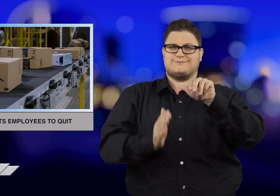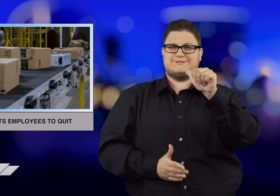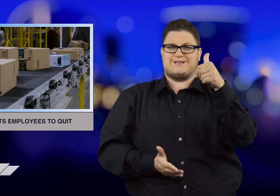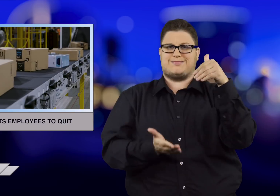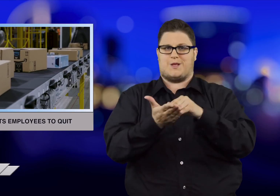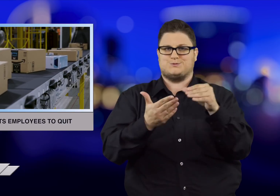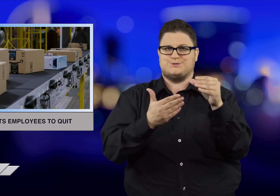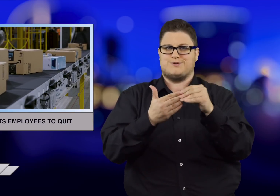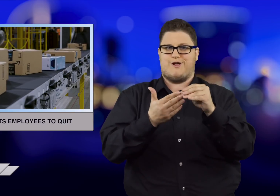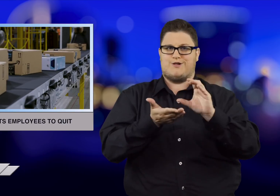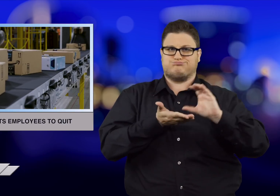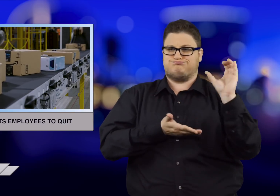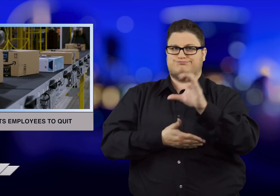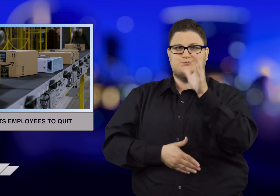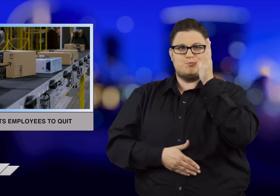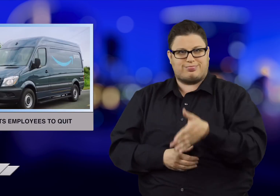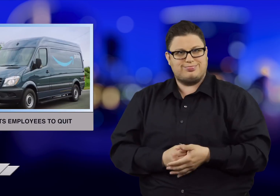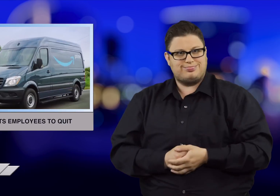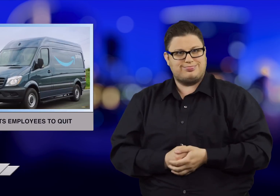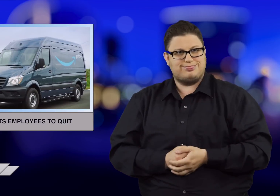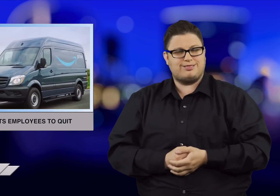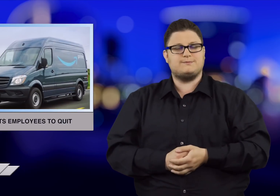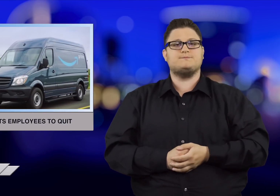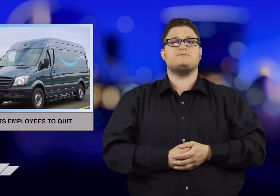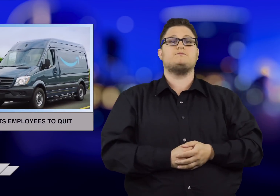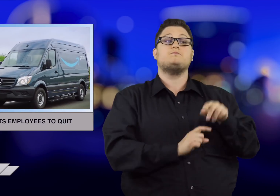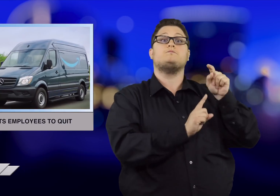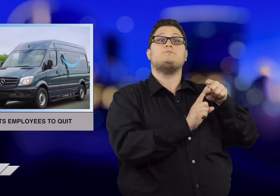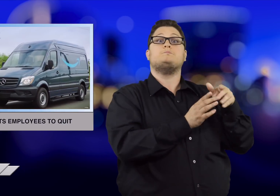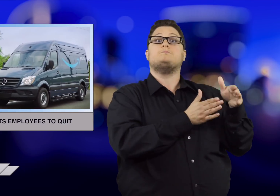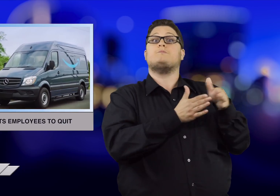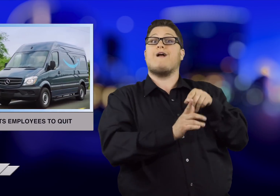up to $10,000.